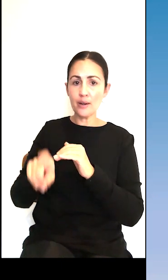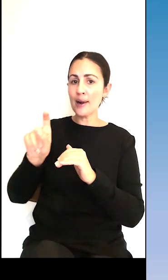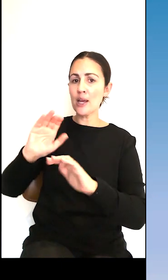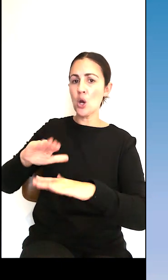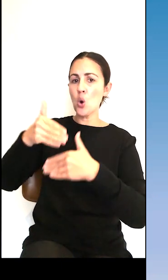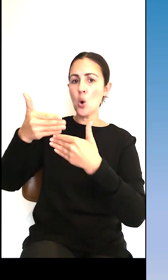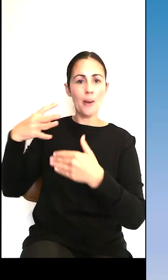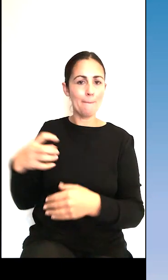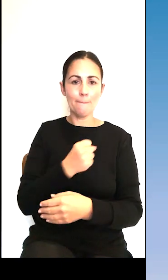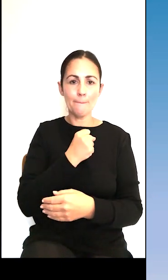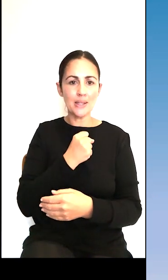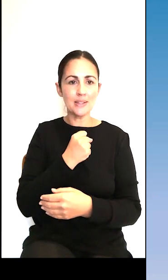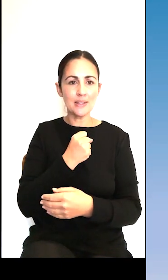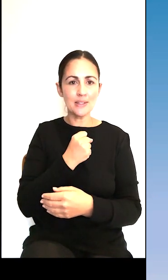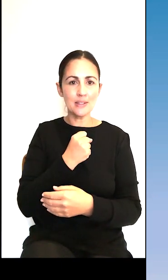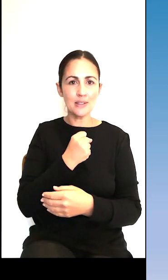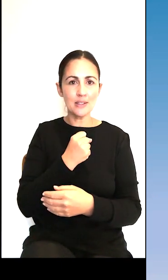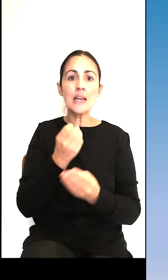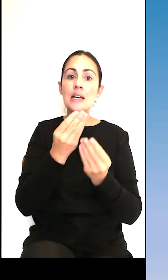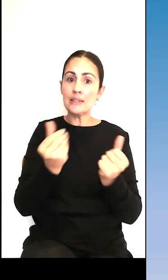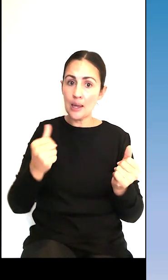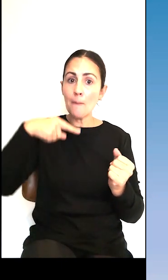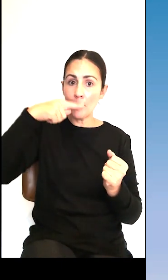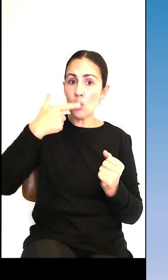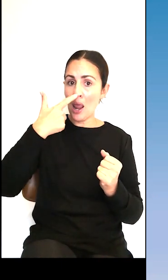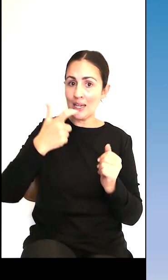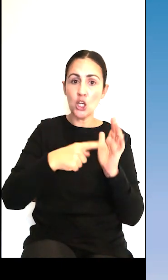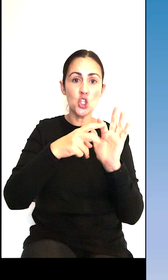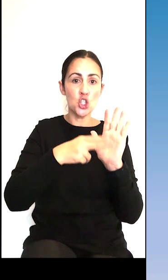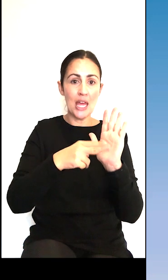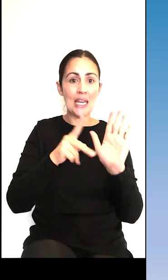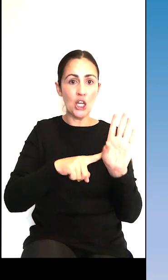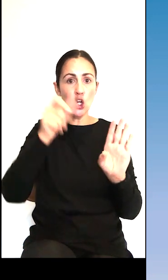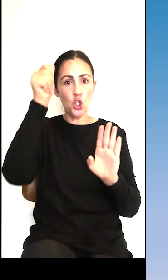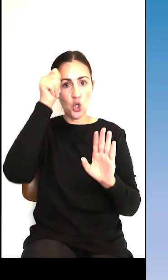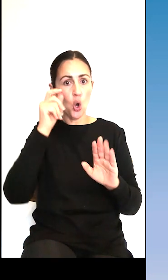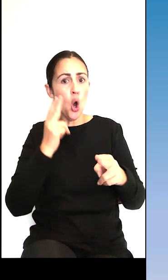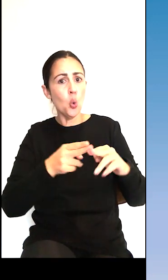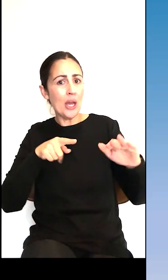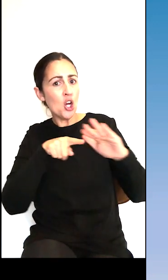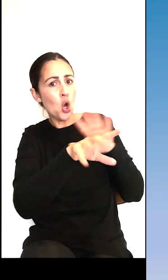Not everybody will be as quick on their feet as Jenny was to go and grab the hard copy at that moment in time.